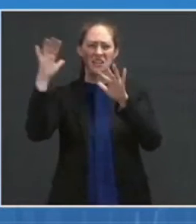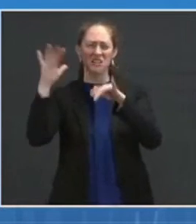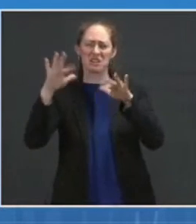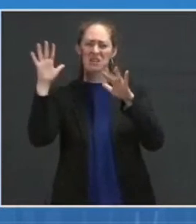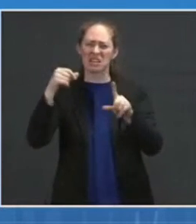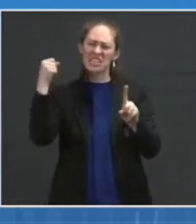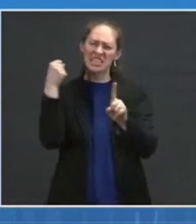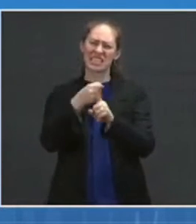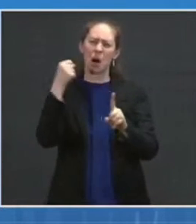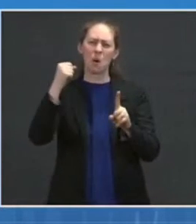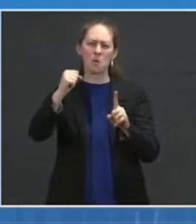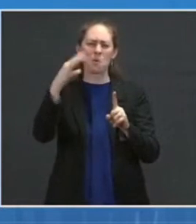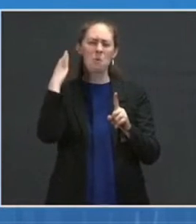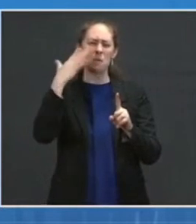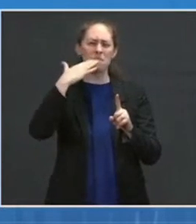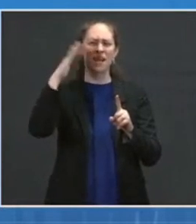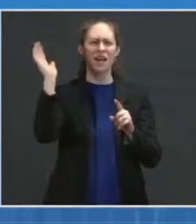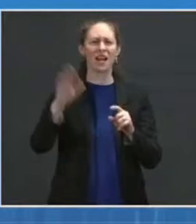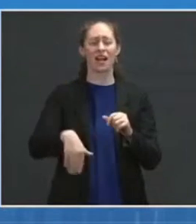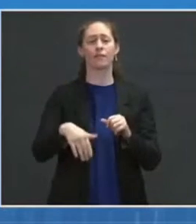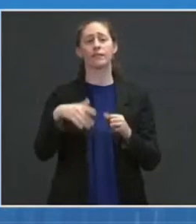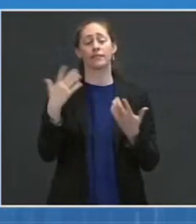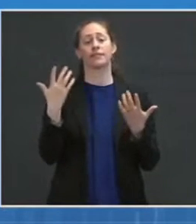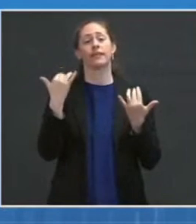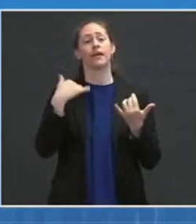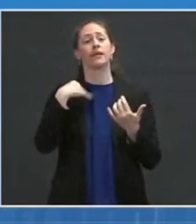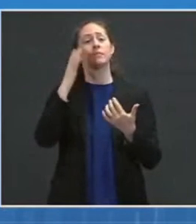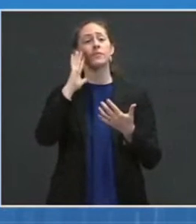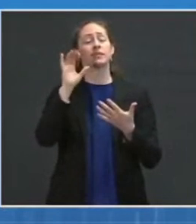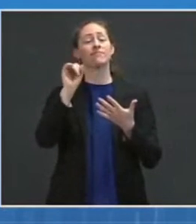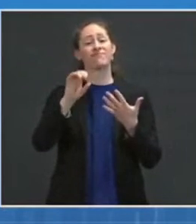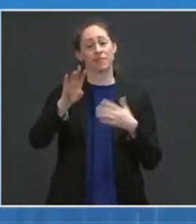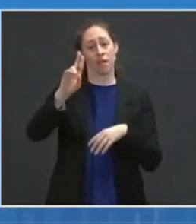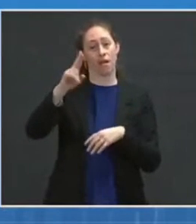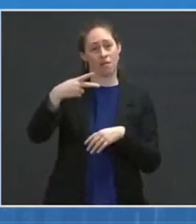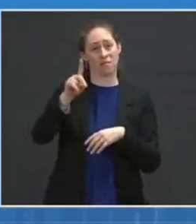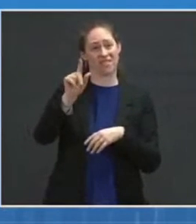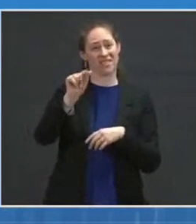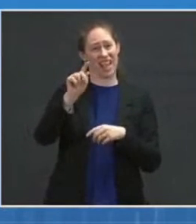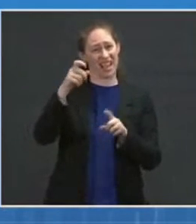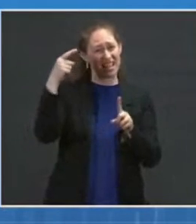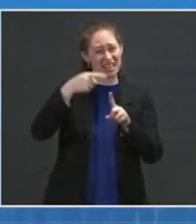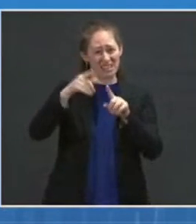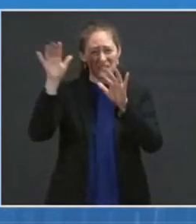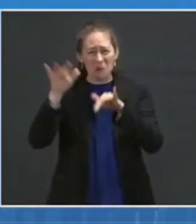WHO HAVE BEEN IMPACTED BY THE SEVERE WEATHER THIS WEEK. I WANT TO GIVE AN UPDATE ON HOW